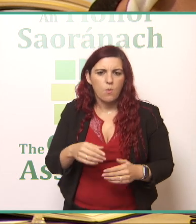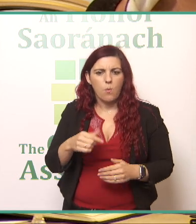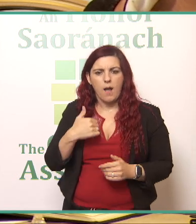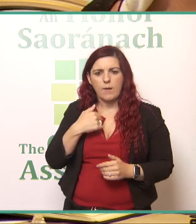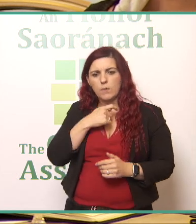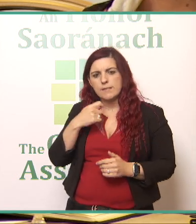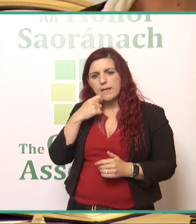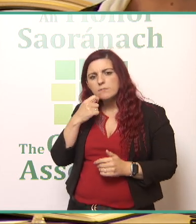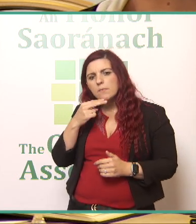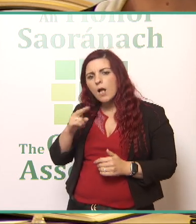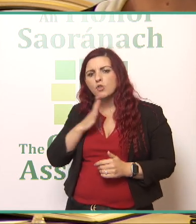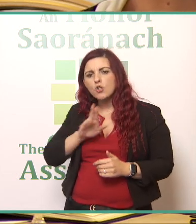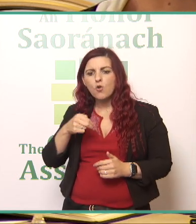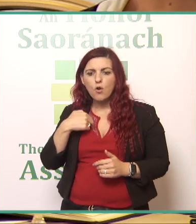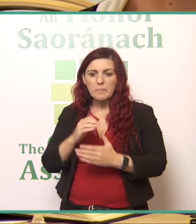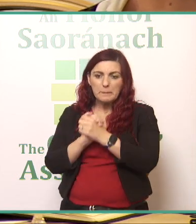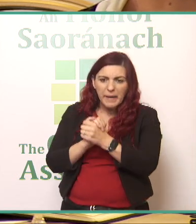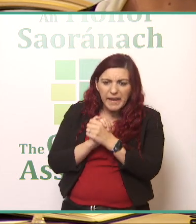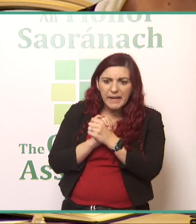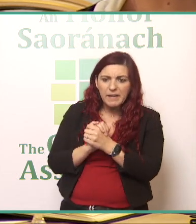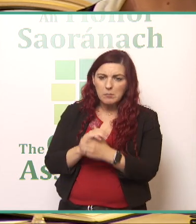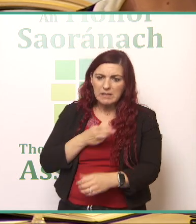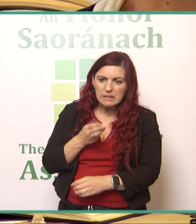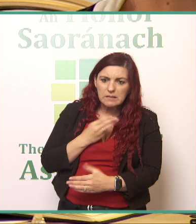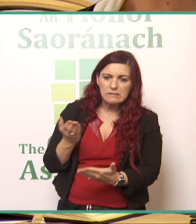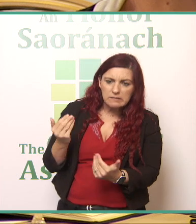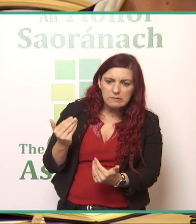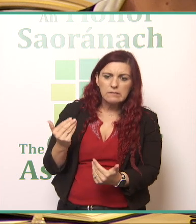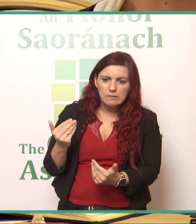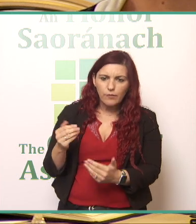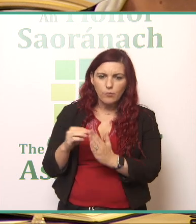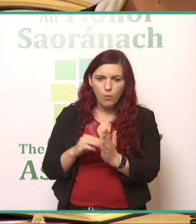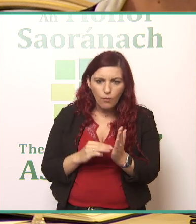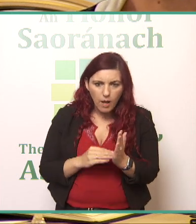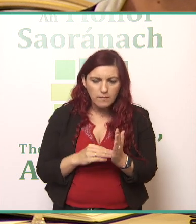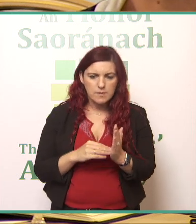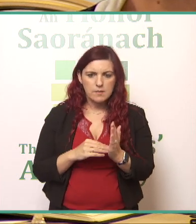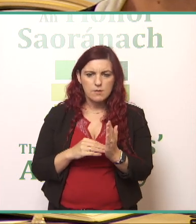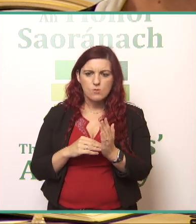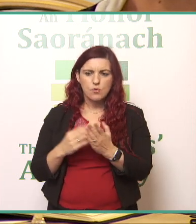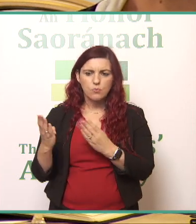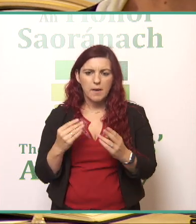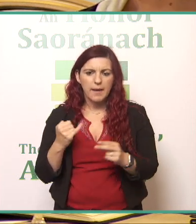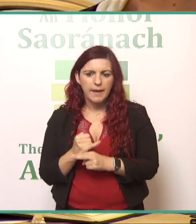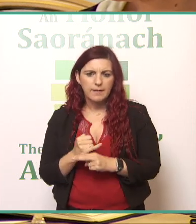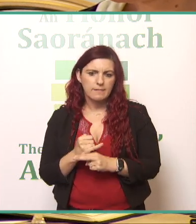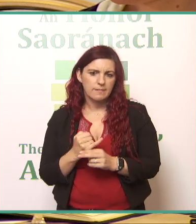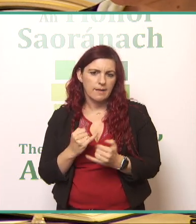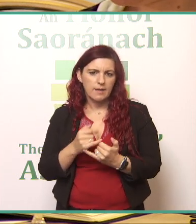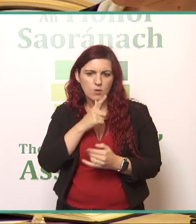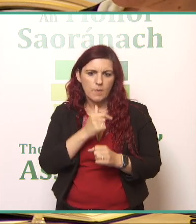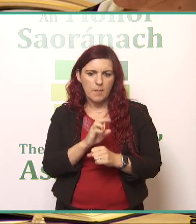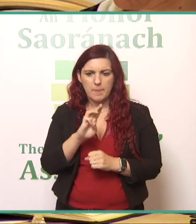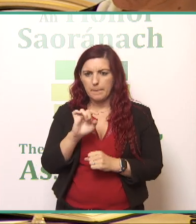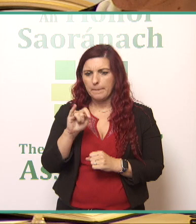rather than us begging sometimes for programs to bring in as I talked about the peak Farm Pete